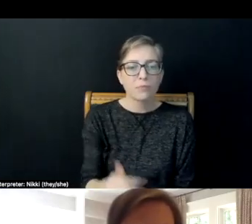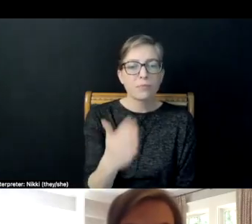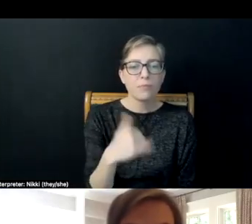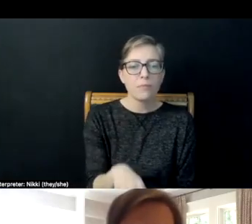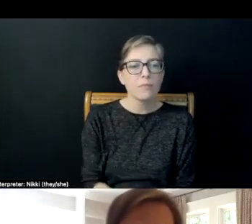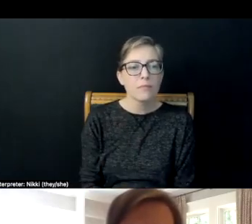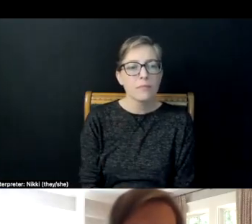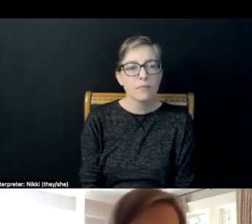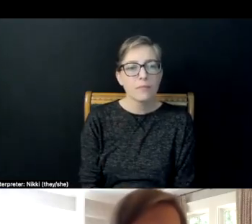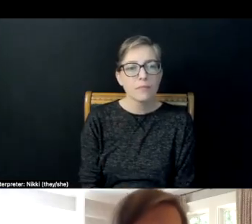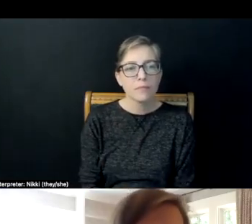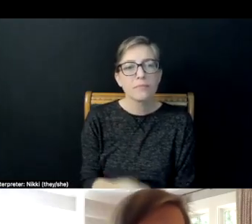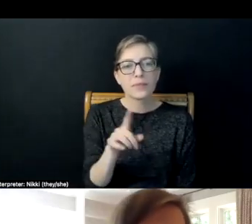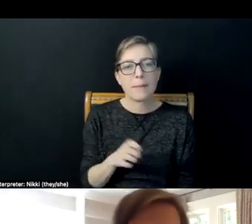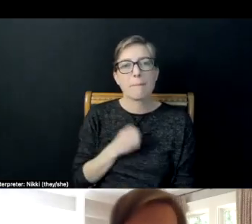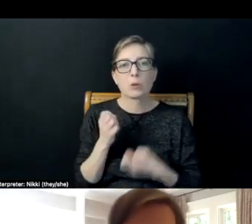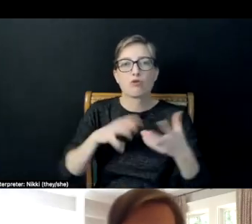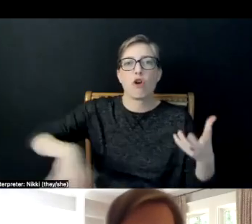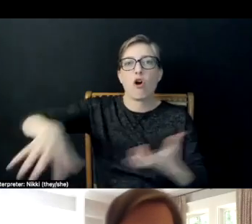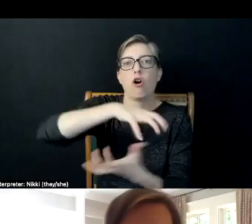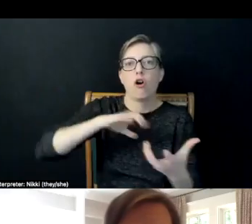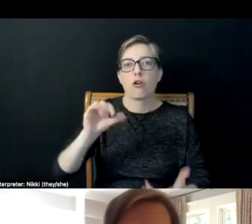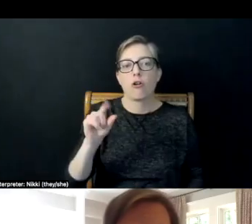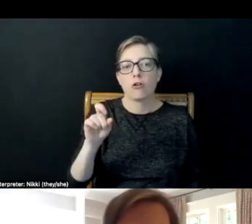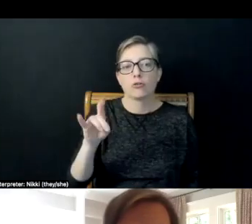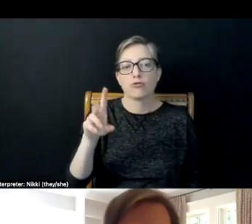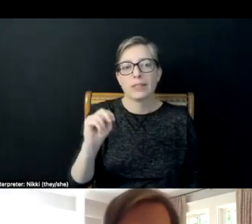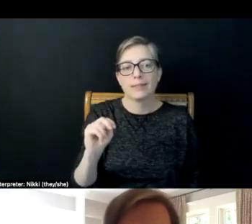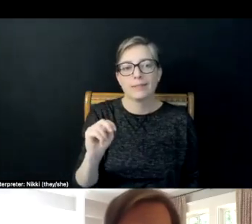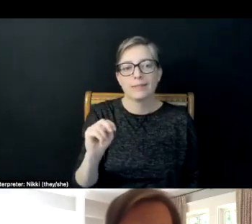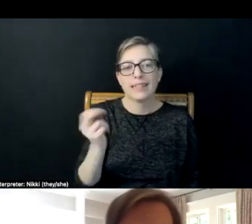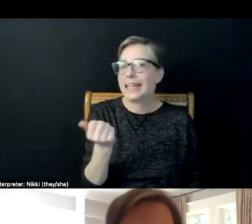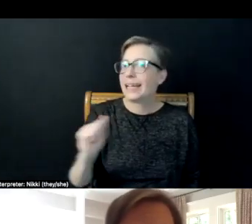of the NICU, that any parent enters, and I love this spaghetti diagram